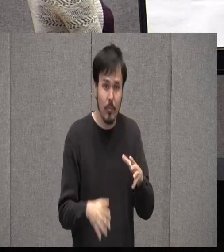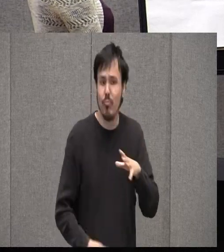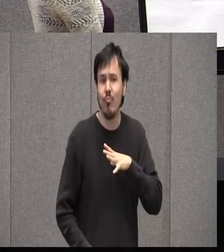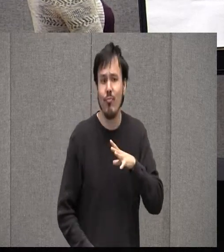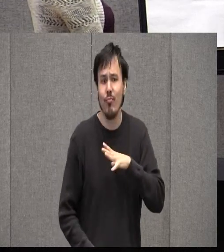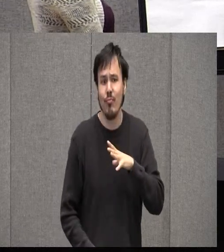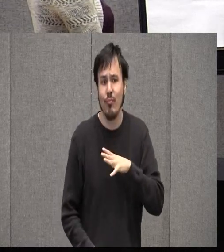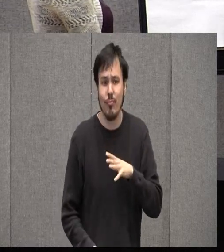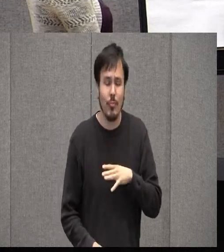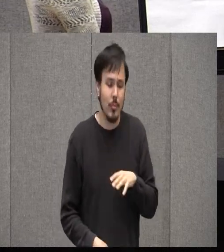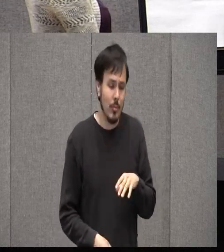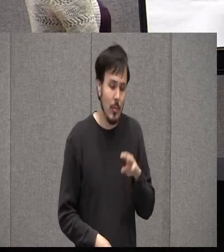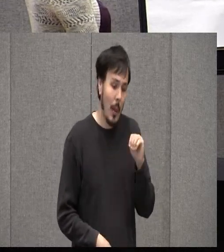magic markers.